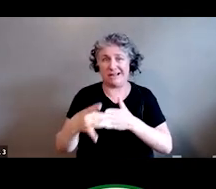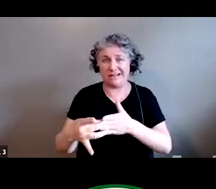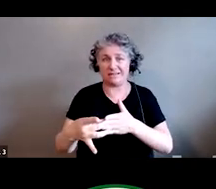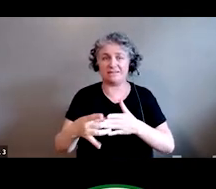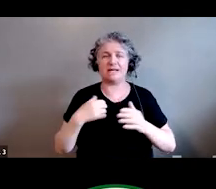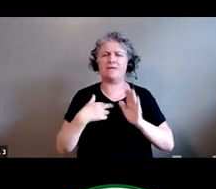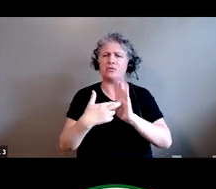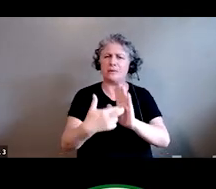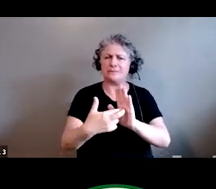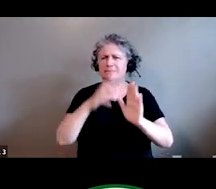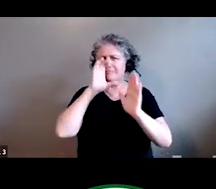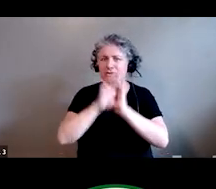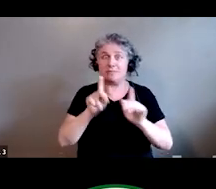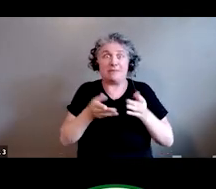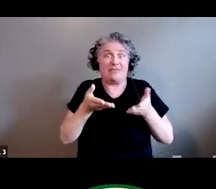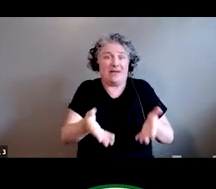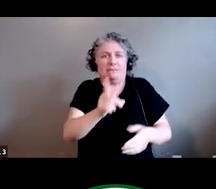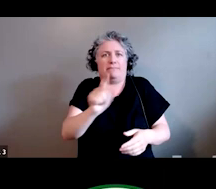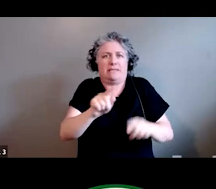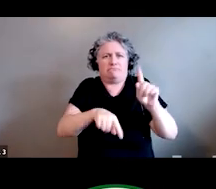and pictures and then like showing what trails can be done.